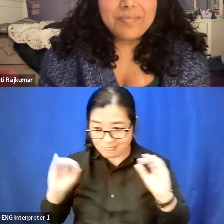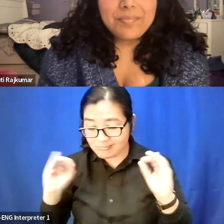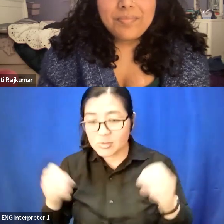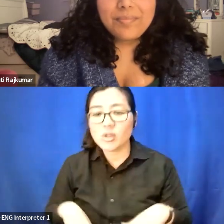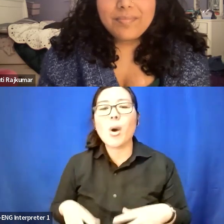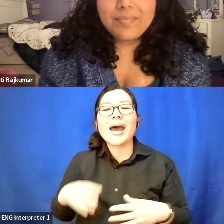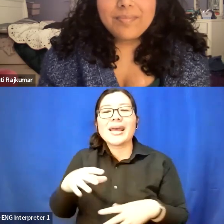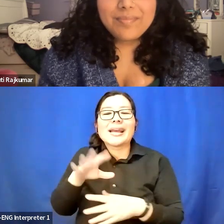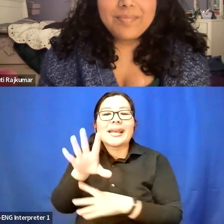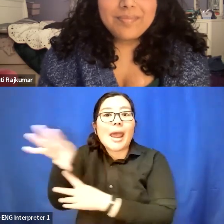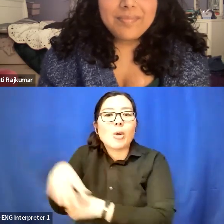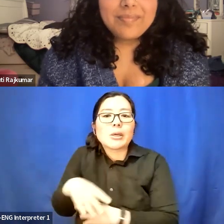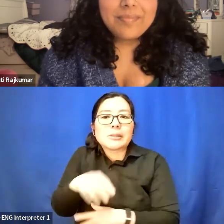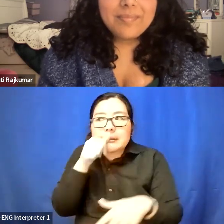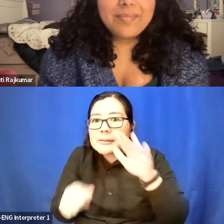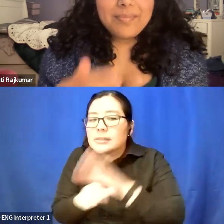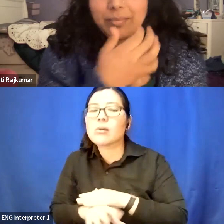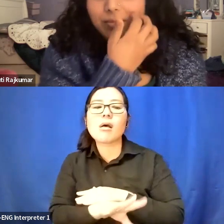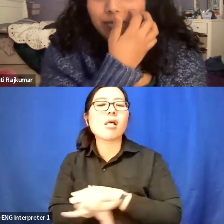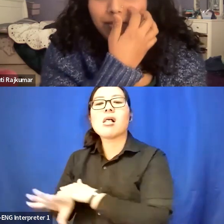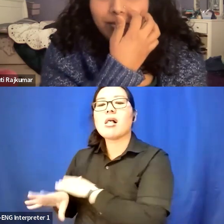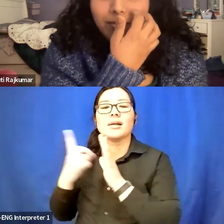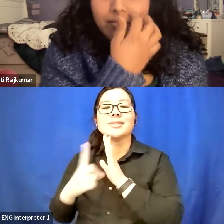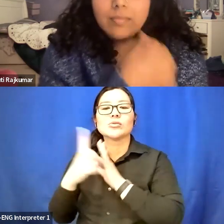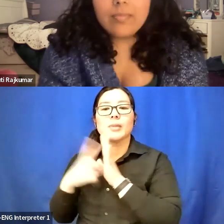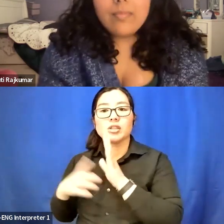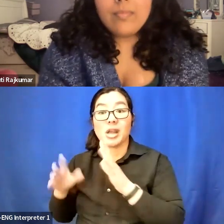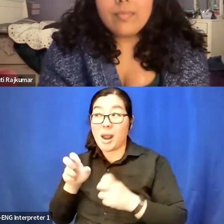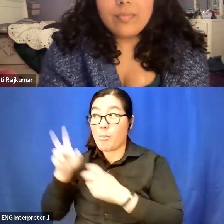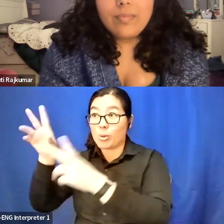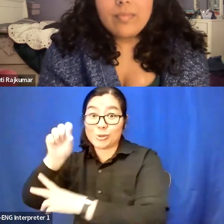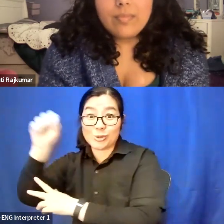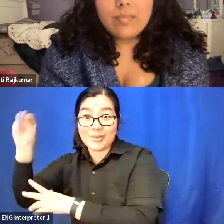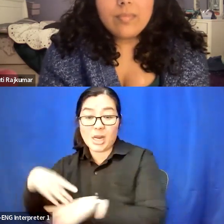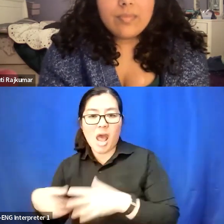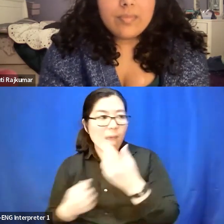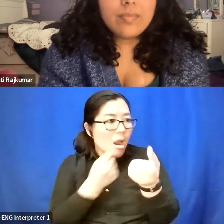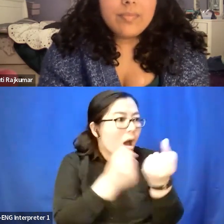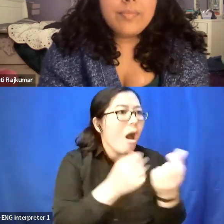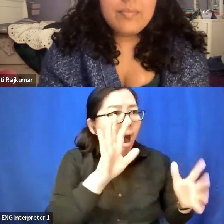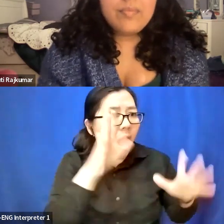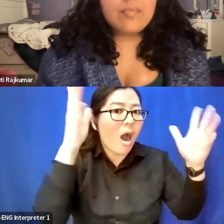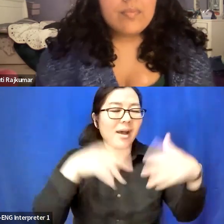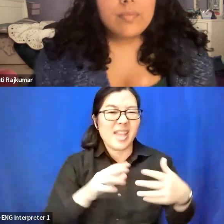up on social media, and the amount of support I got put pressure on administration to really change things for the better, thankfully.